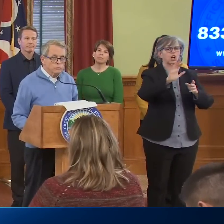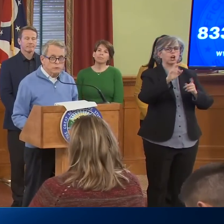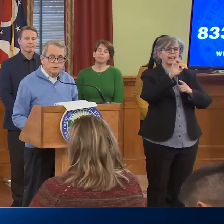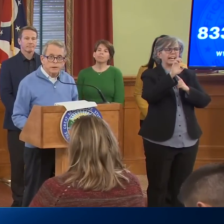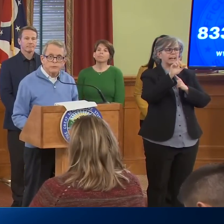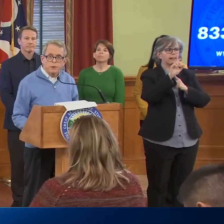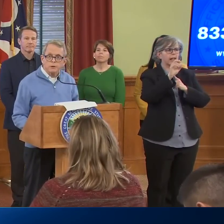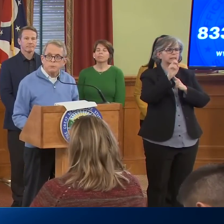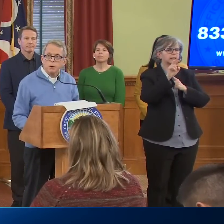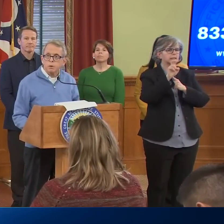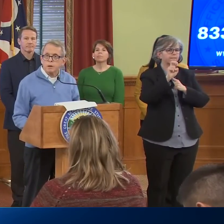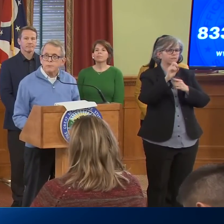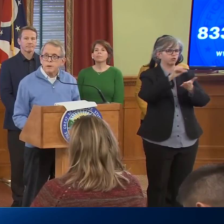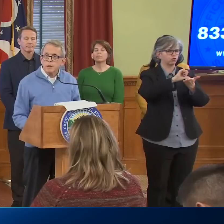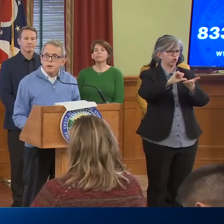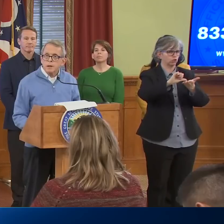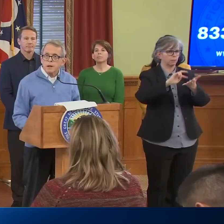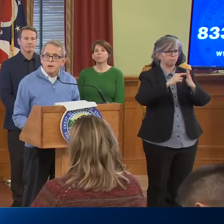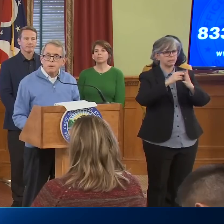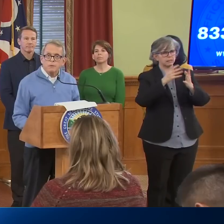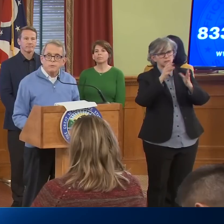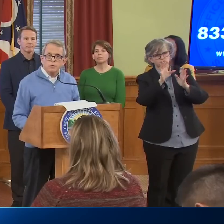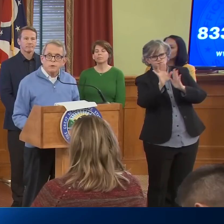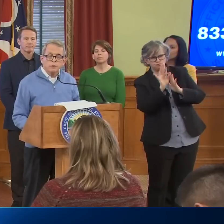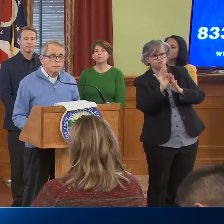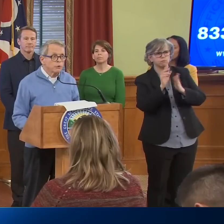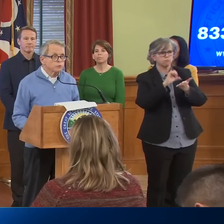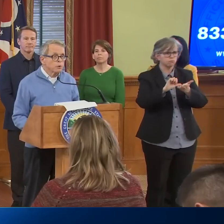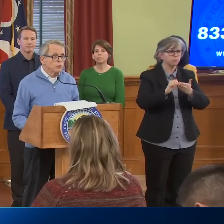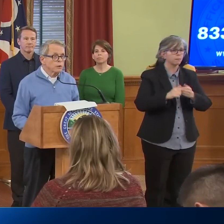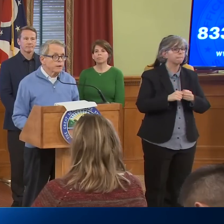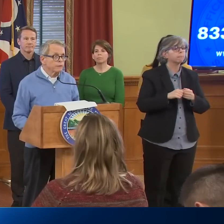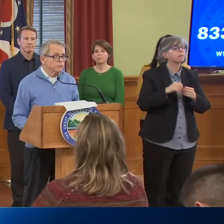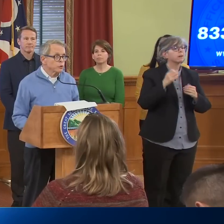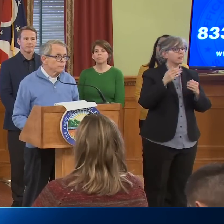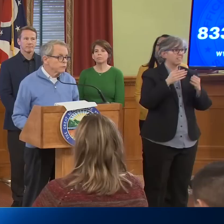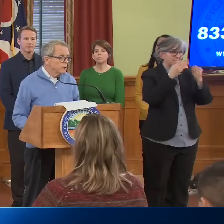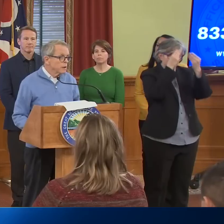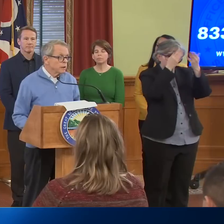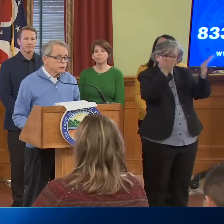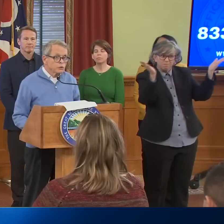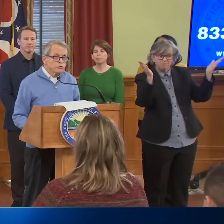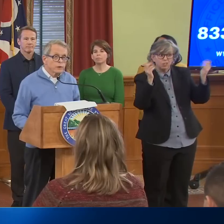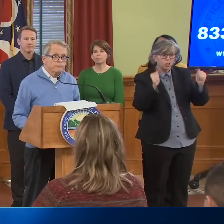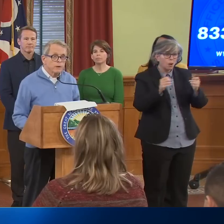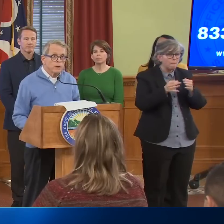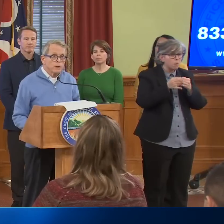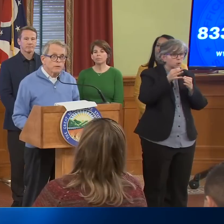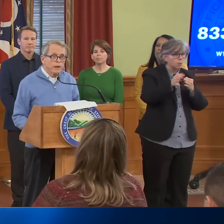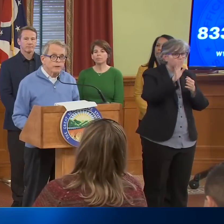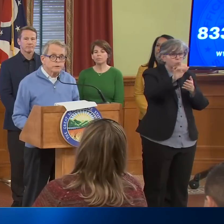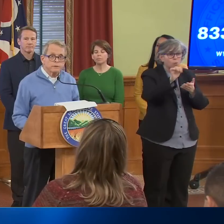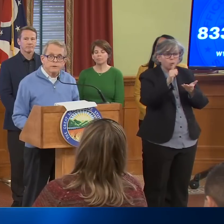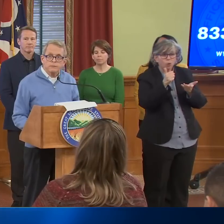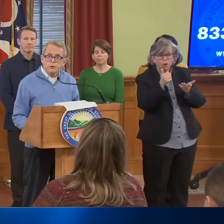VETERINARIANS AND TO THE DENTIST IS THAT THEY POSTPONE ELECTIVE SURGERY WE WOULD SAY THAT TO